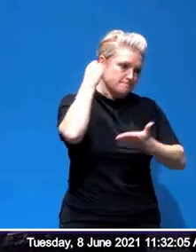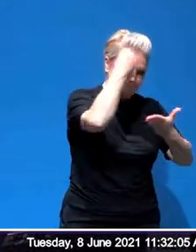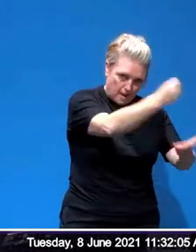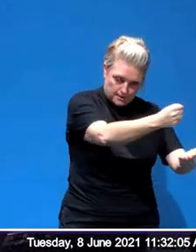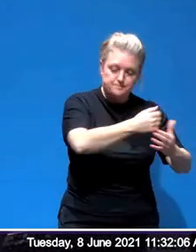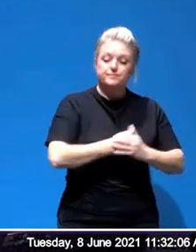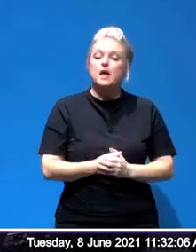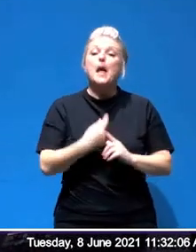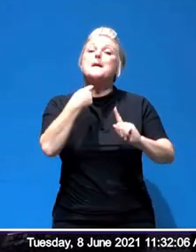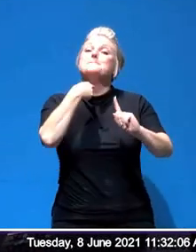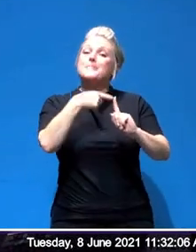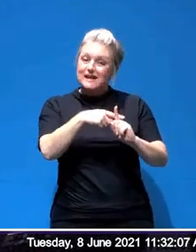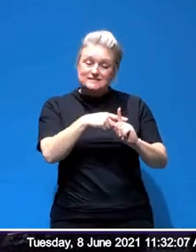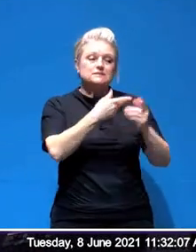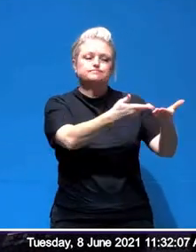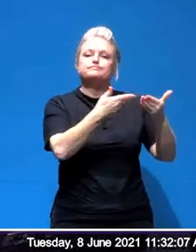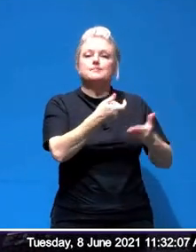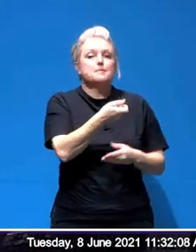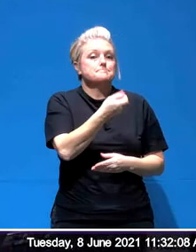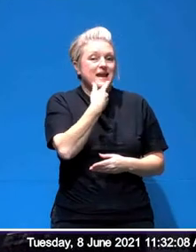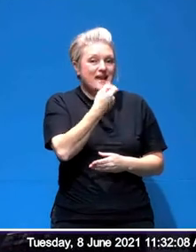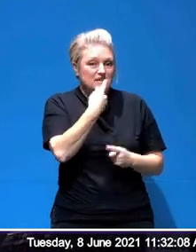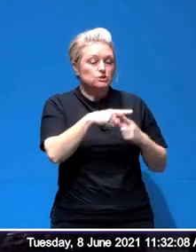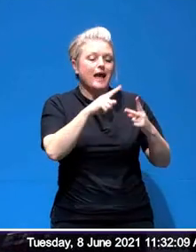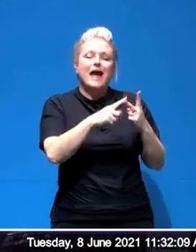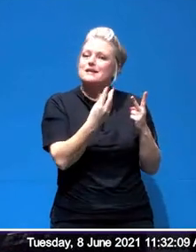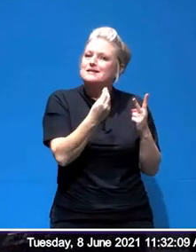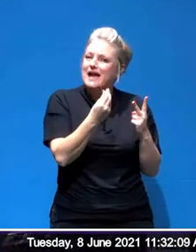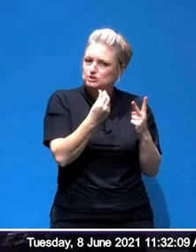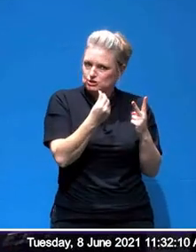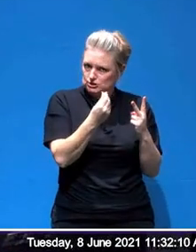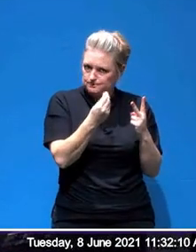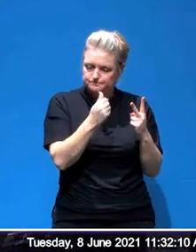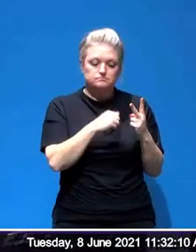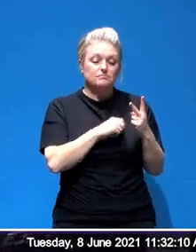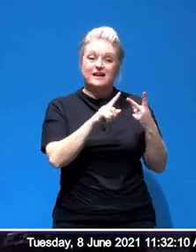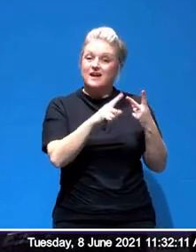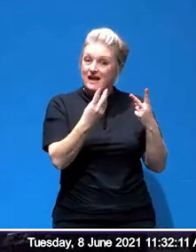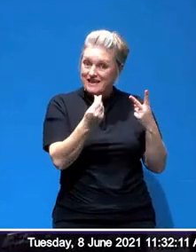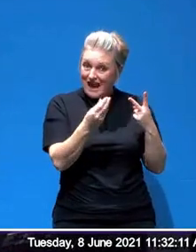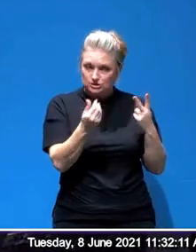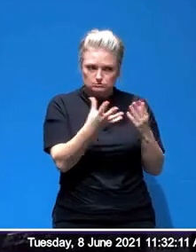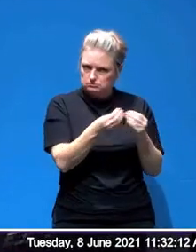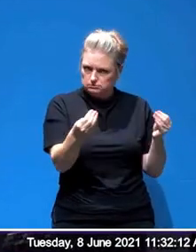of the fact that Daniel had some cash at the house from his weekly allowance, but this money was not packed for him either.